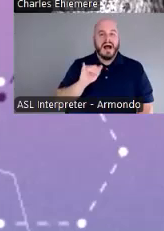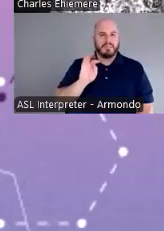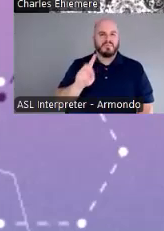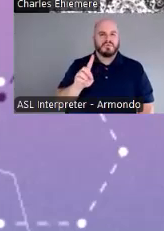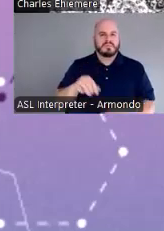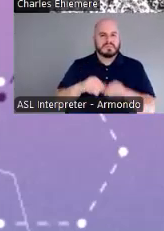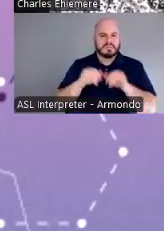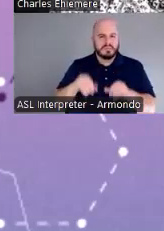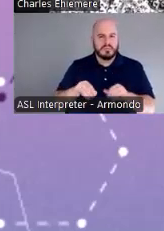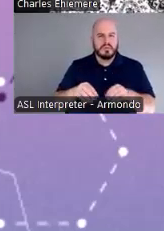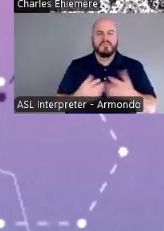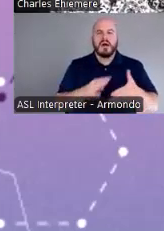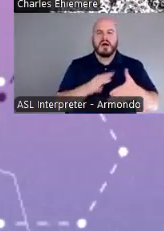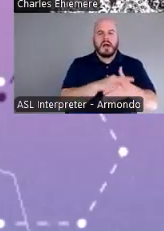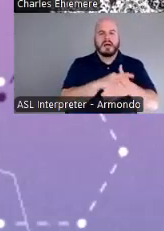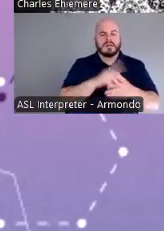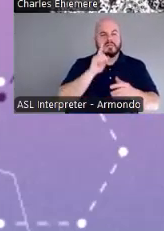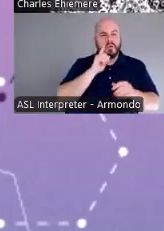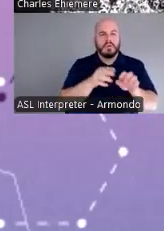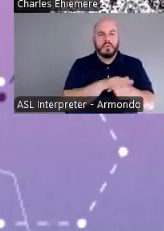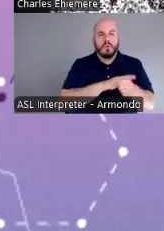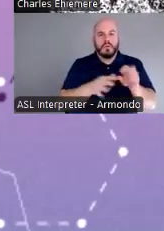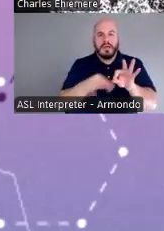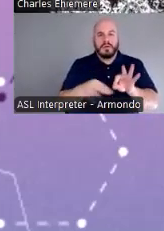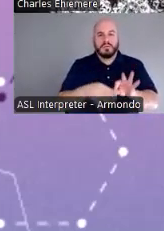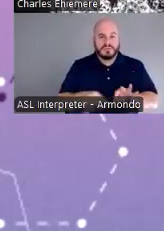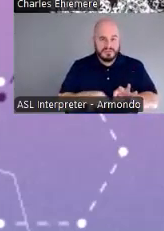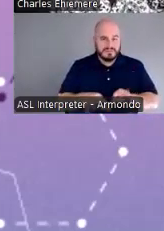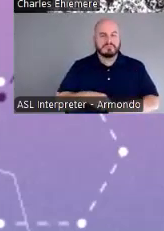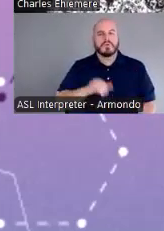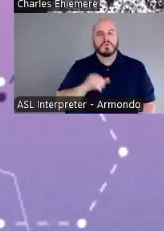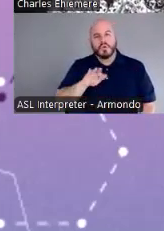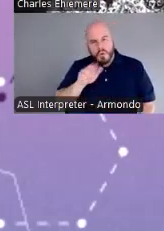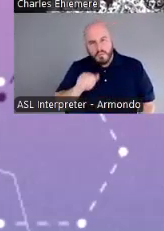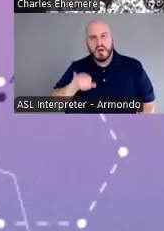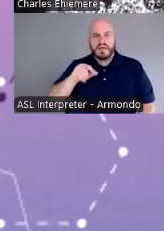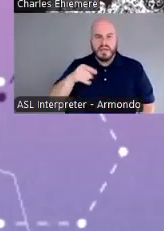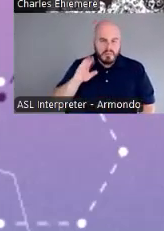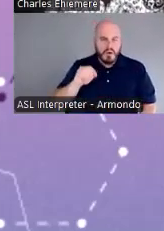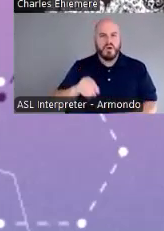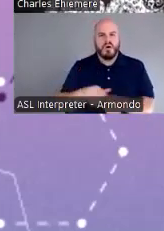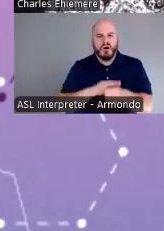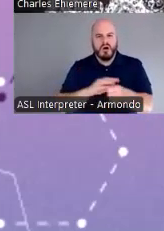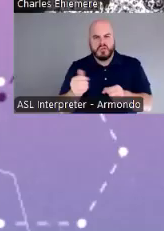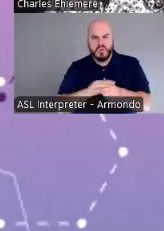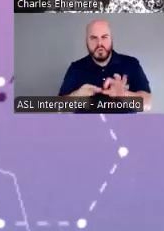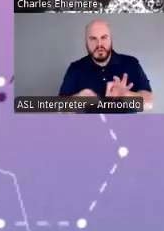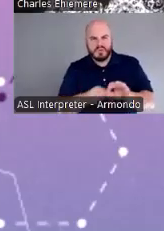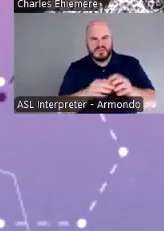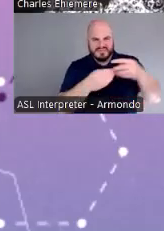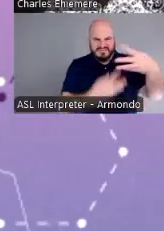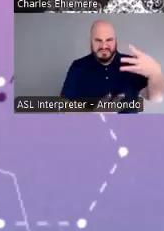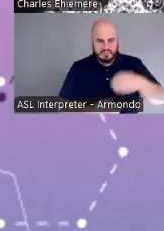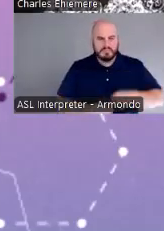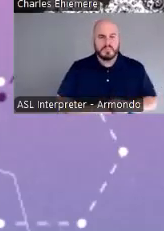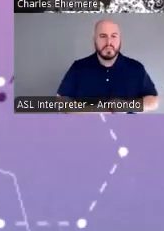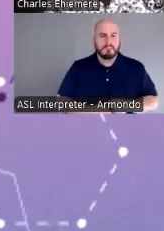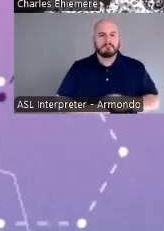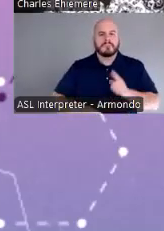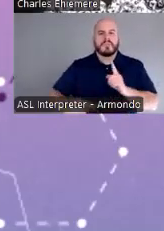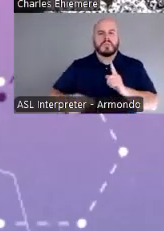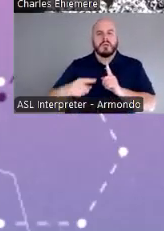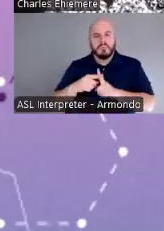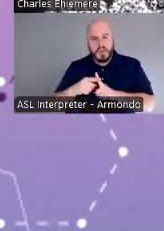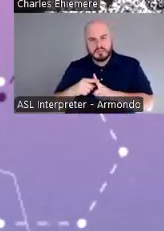Of course, the women were at the core of this [AUDIO OUT].